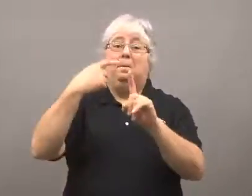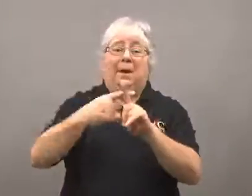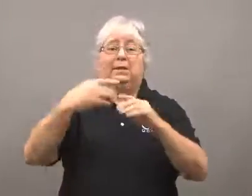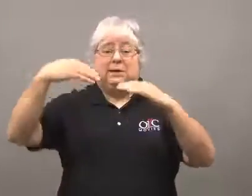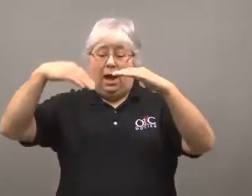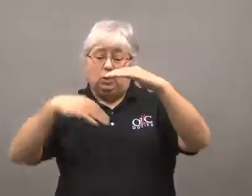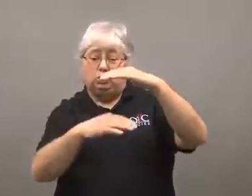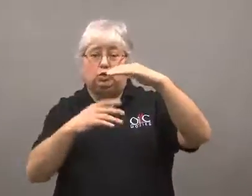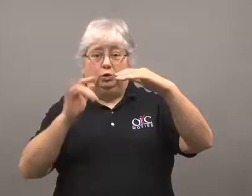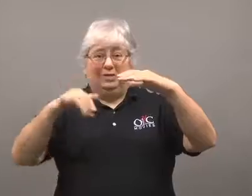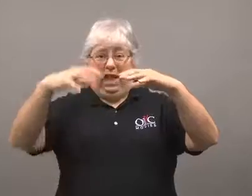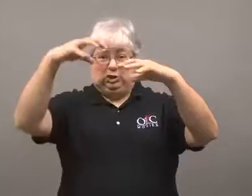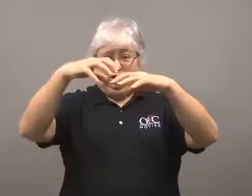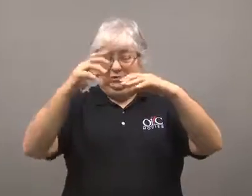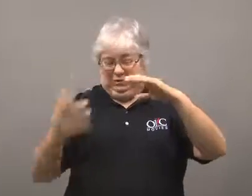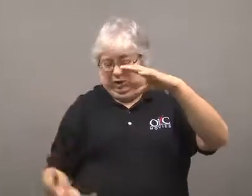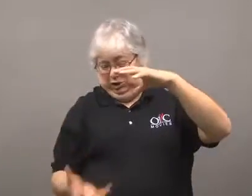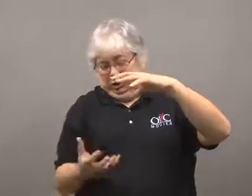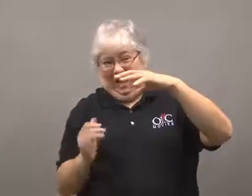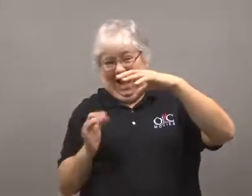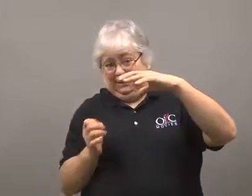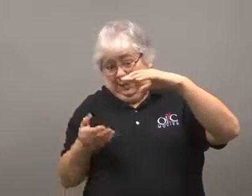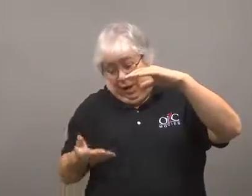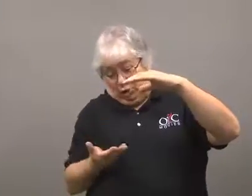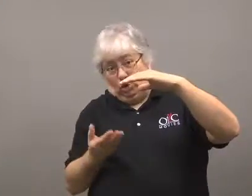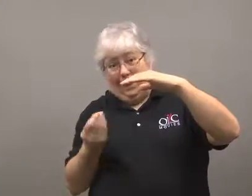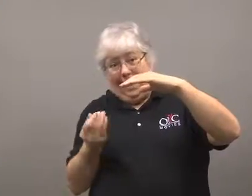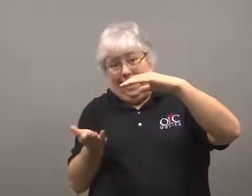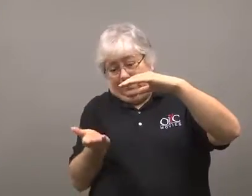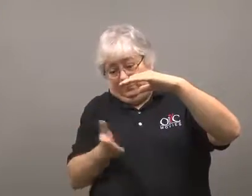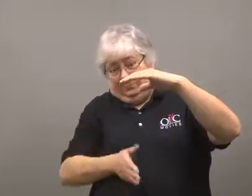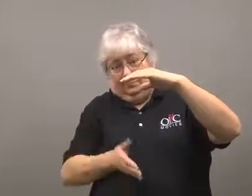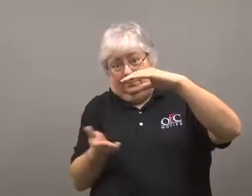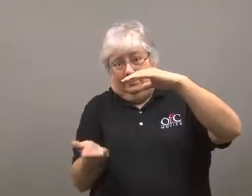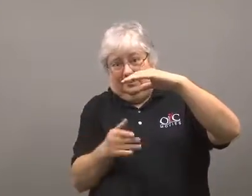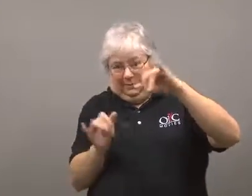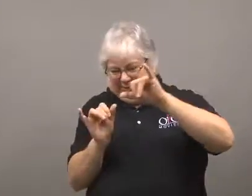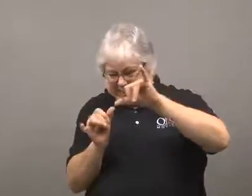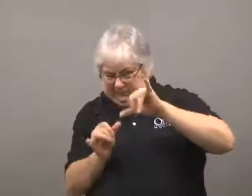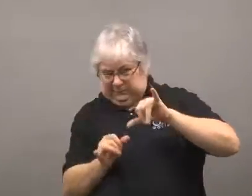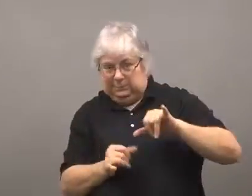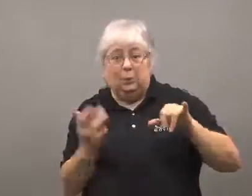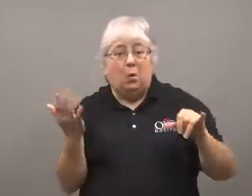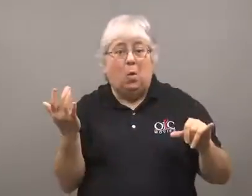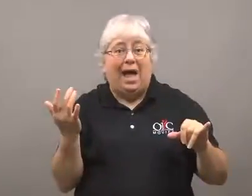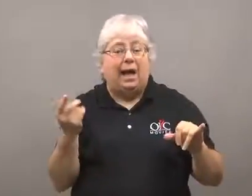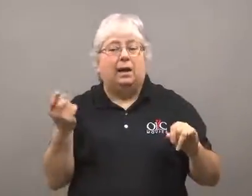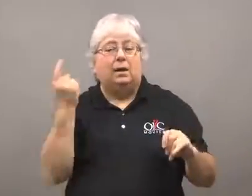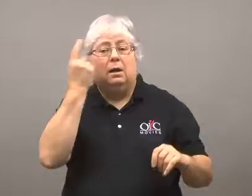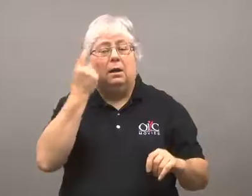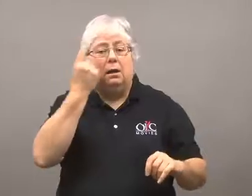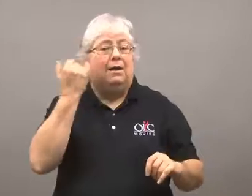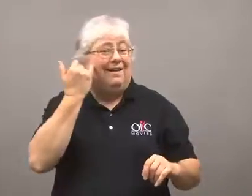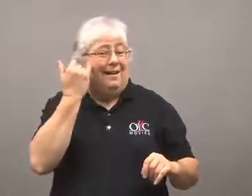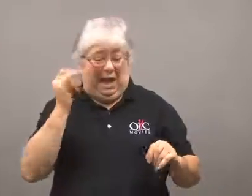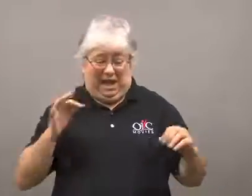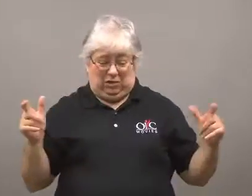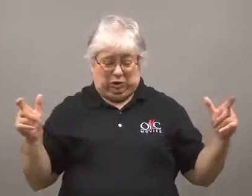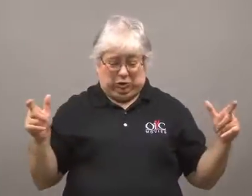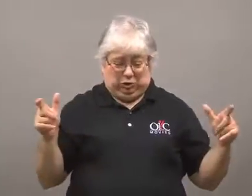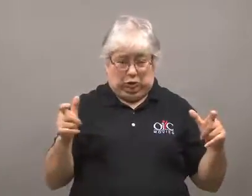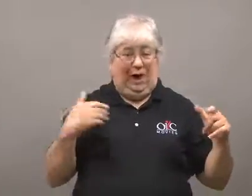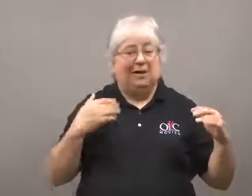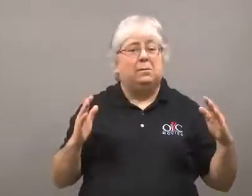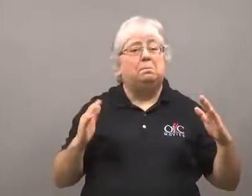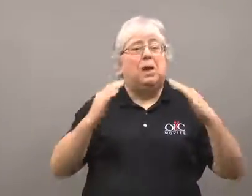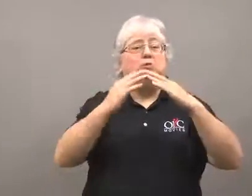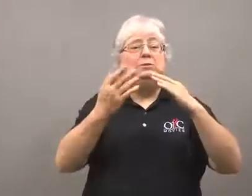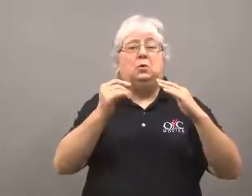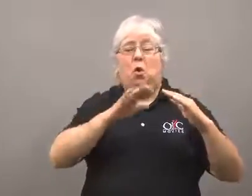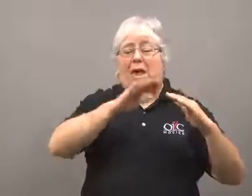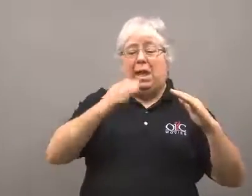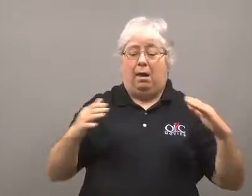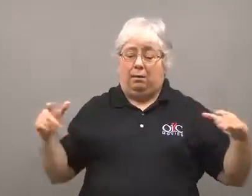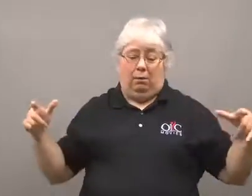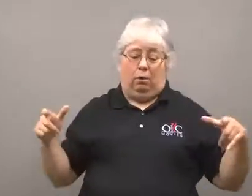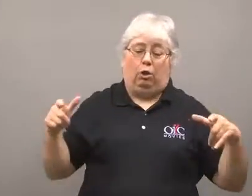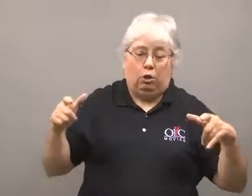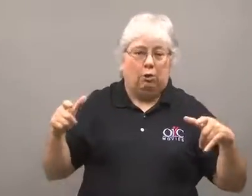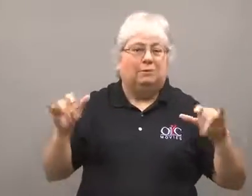The land under the southern ice cap was also measured.